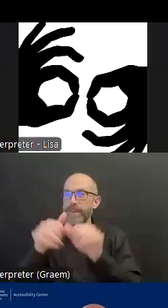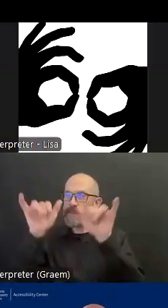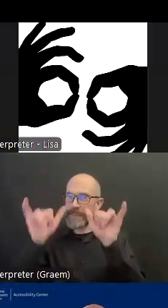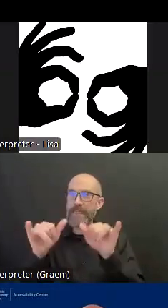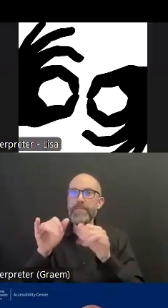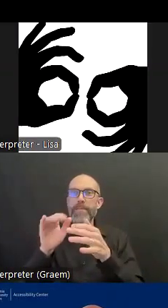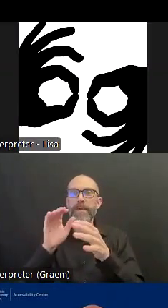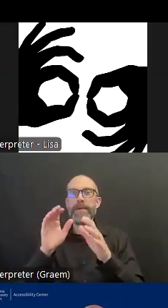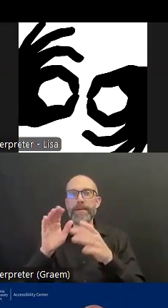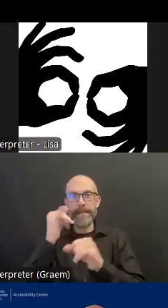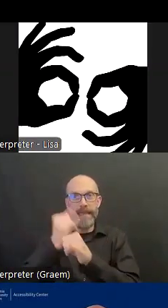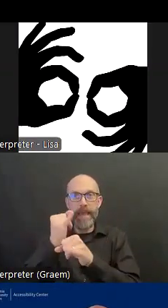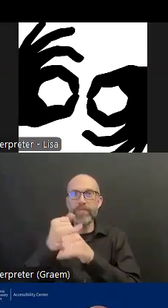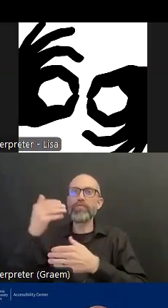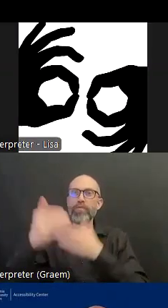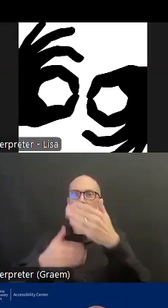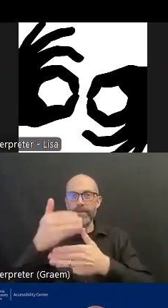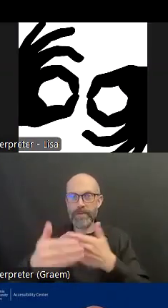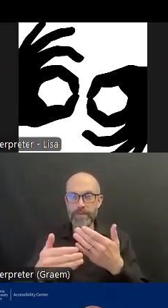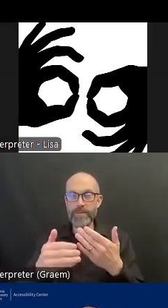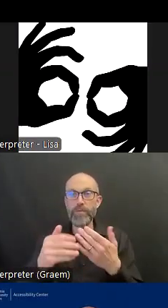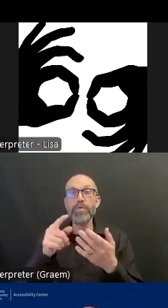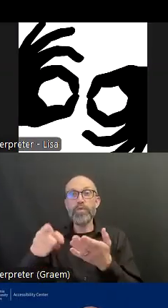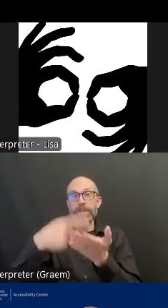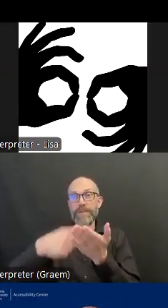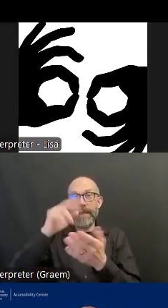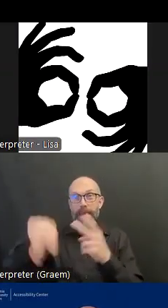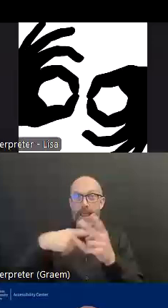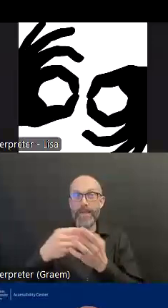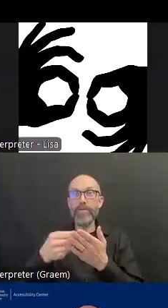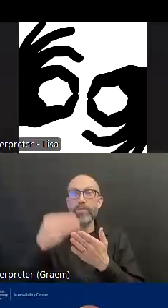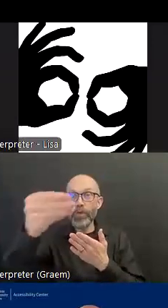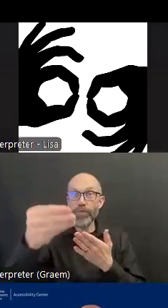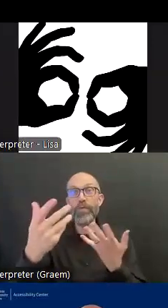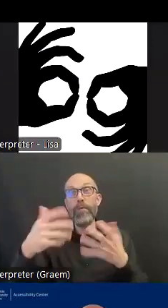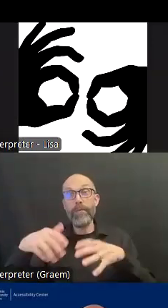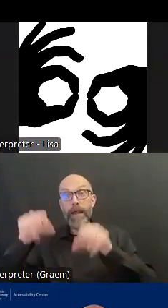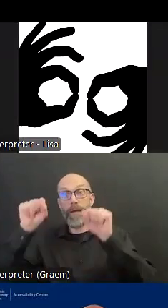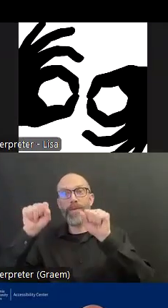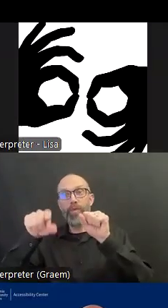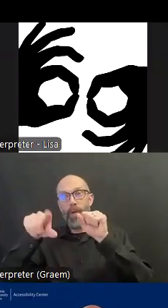So you need to make sure wherever you talk about those type of purchases or adoptions that you add this requirement in there, too.